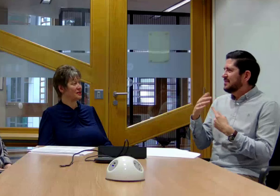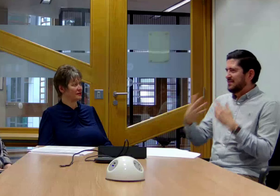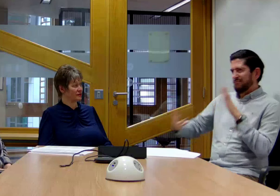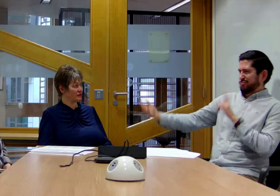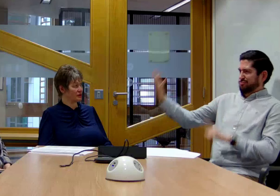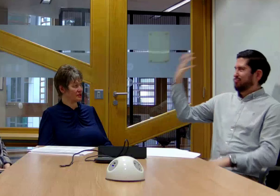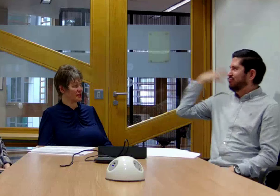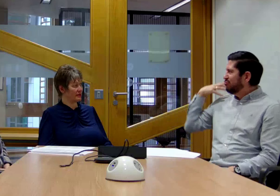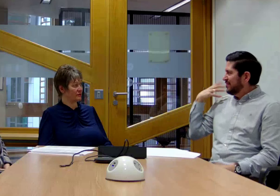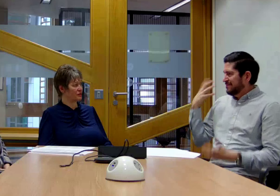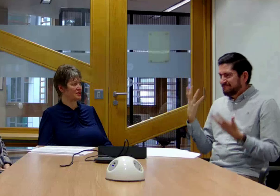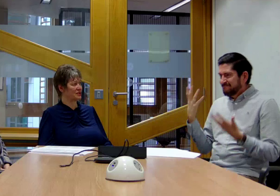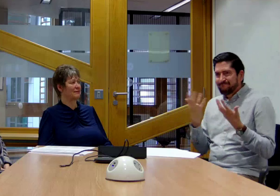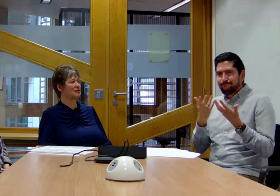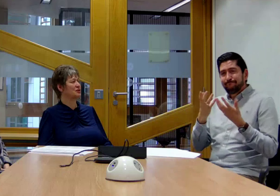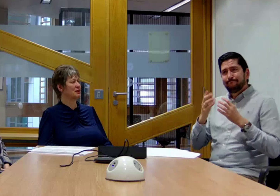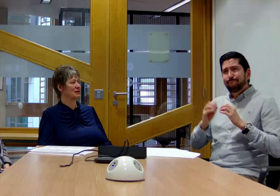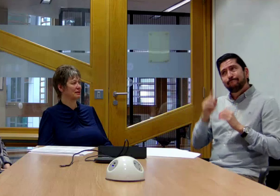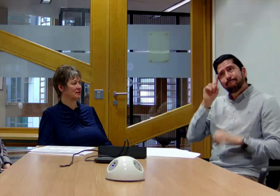of BSL or rather sign language, being used.